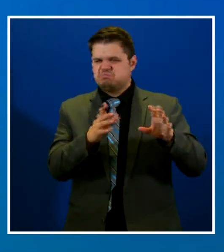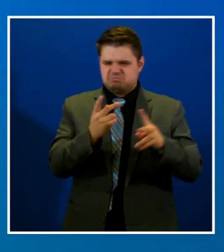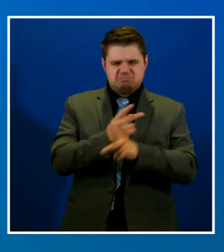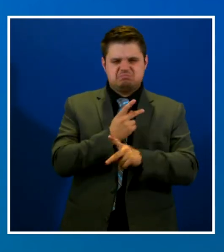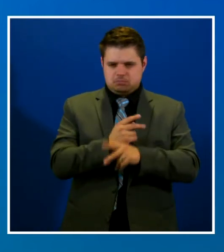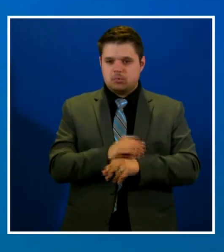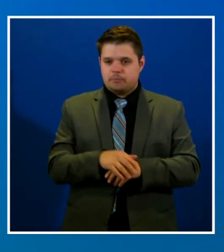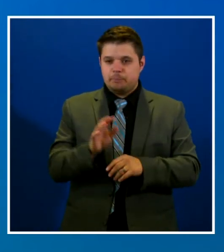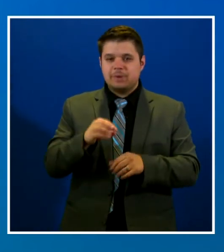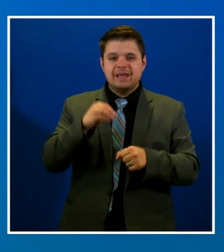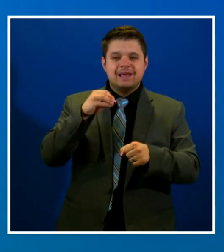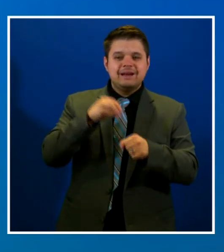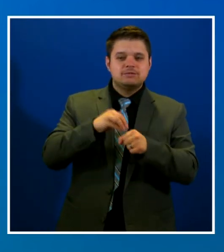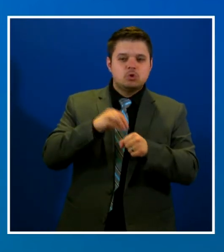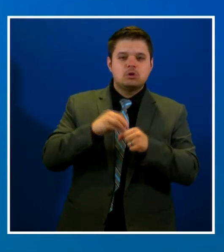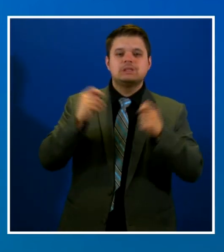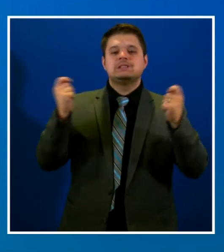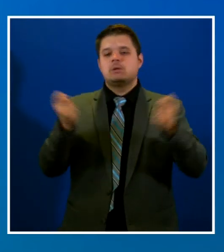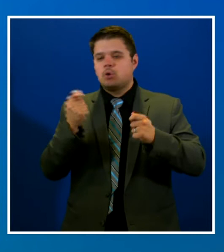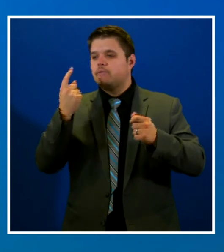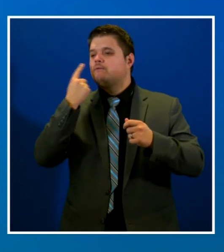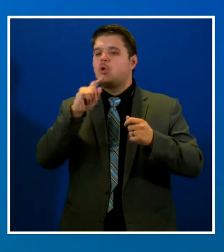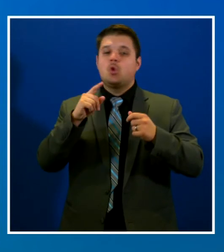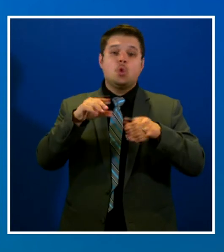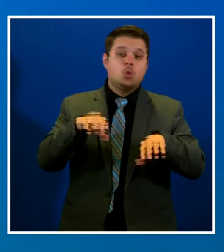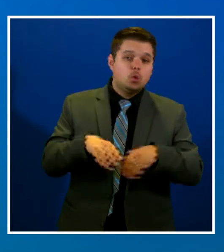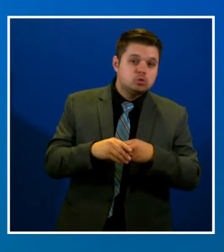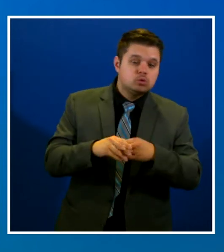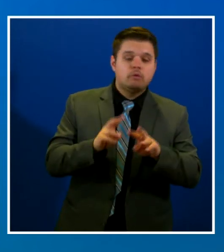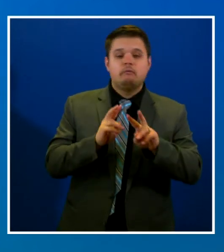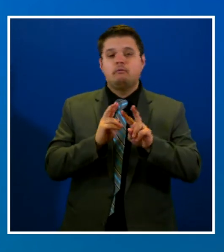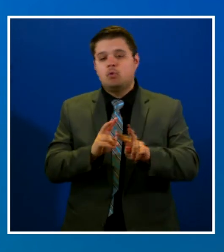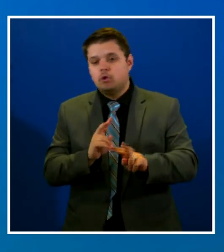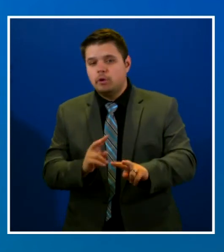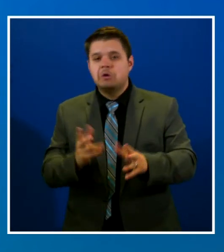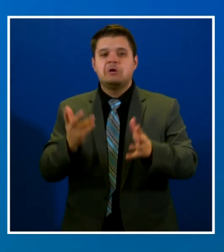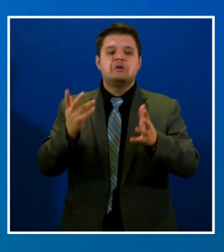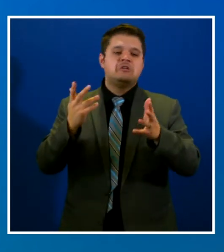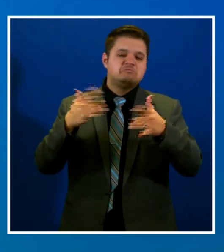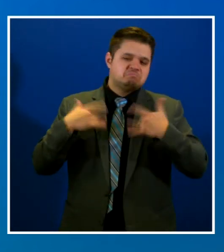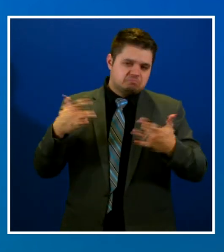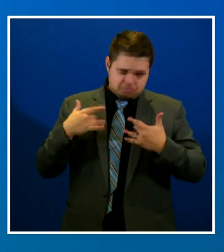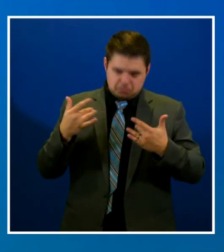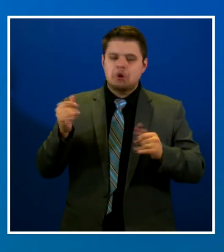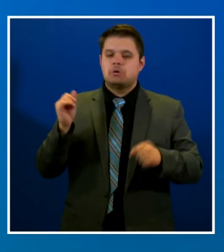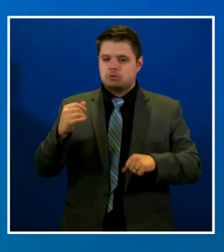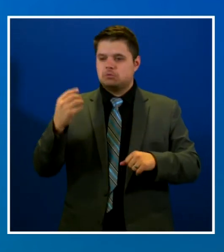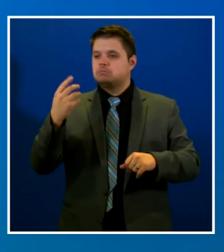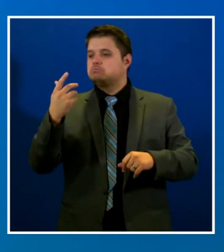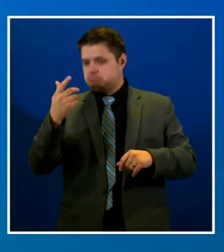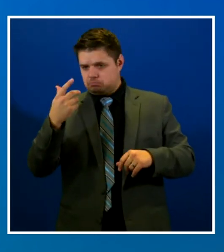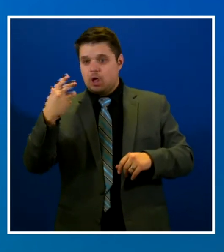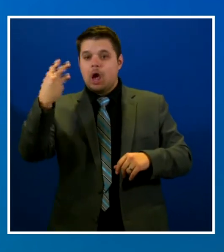associated with weddings and funerals can resume, and outdoor sports, fitness and entertainment can operate with a